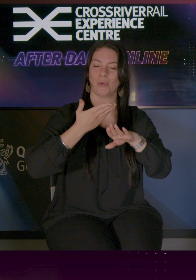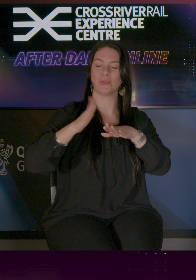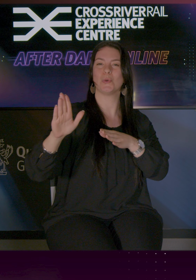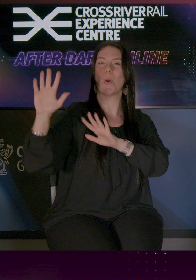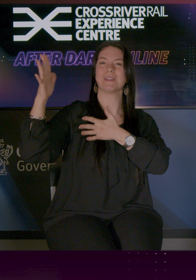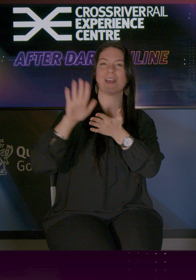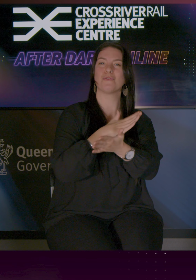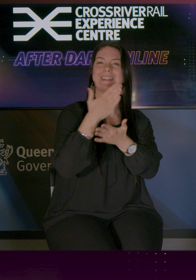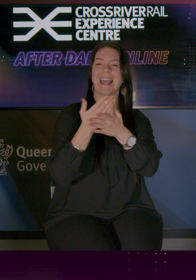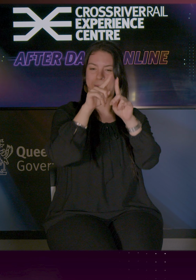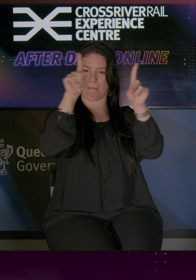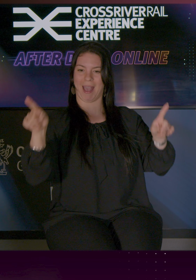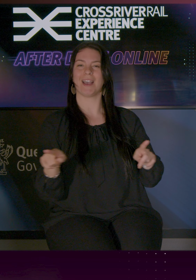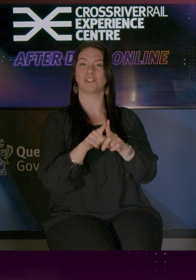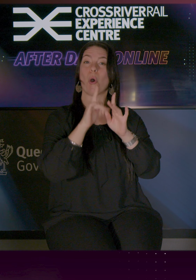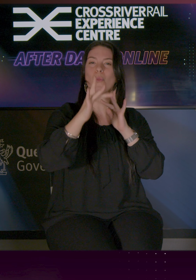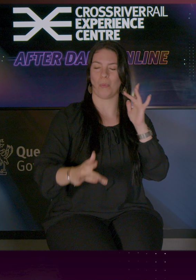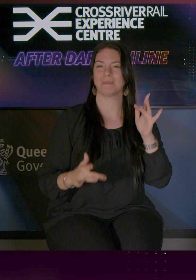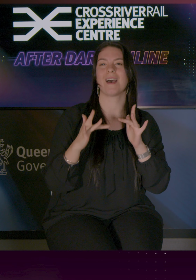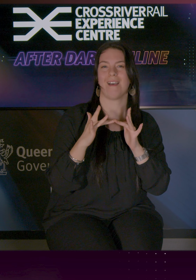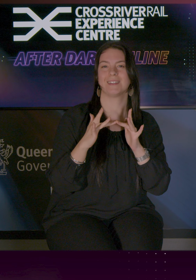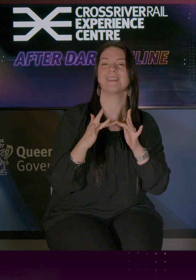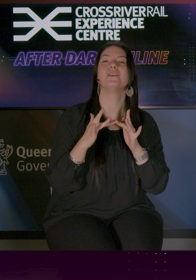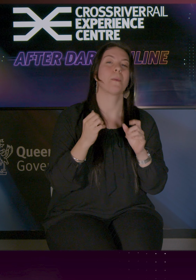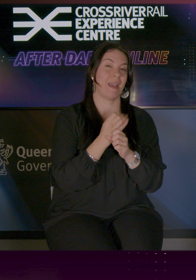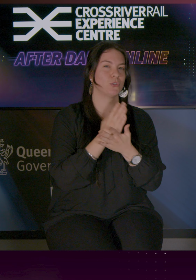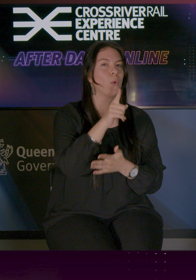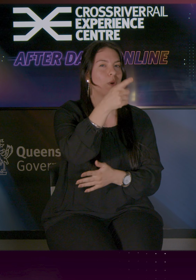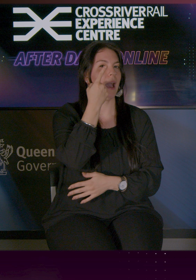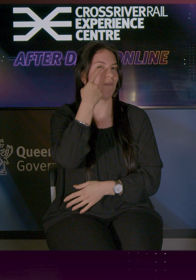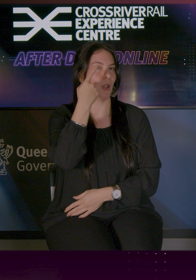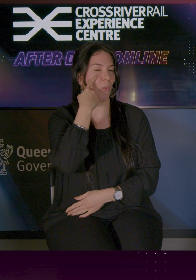Cross River Rail website to make sure you head over to the website to check them out